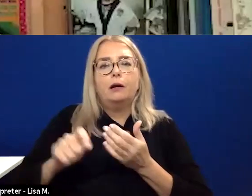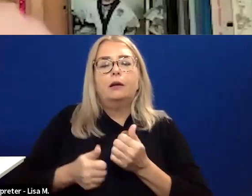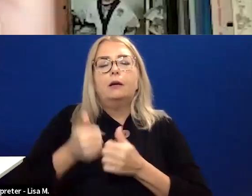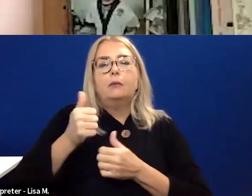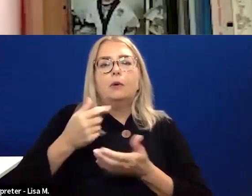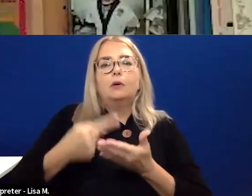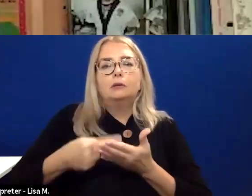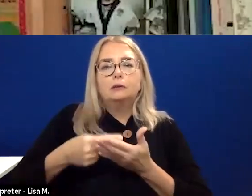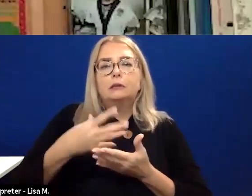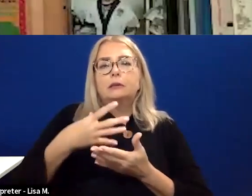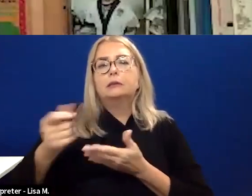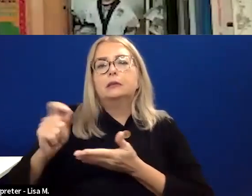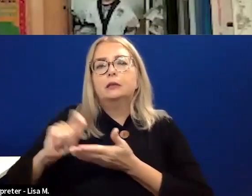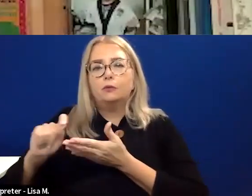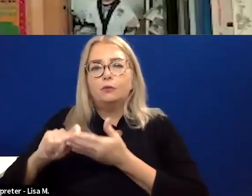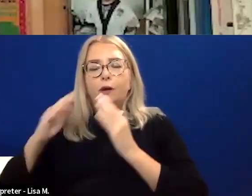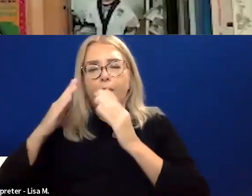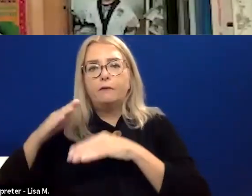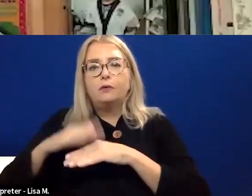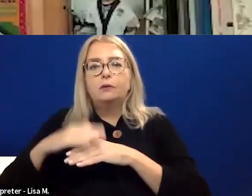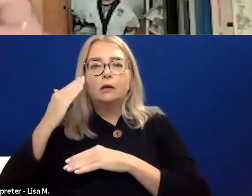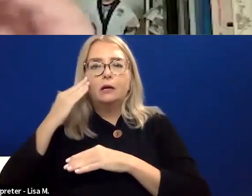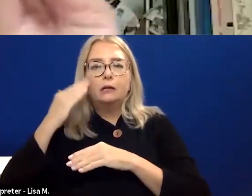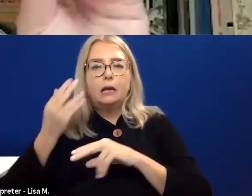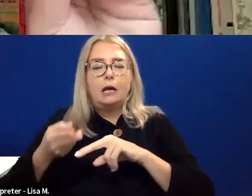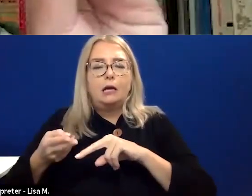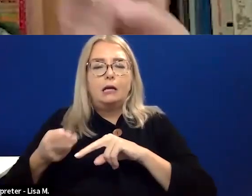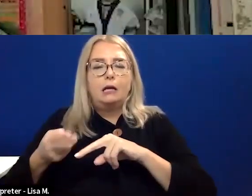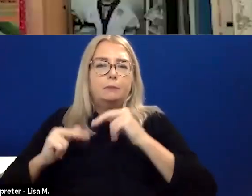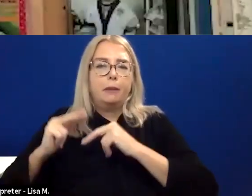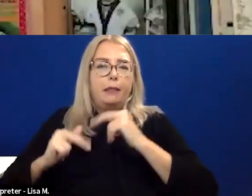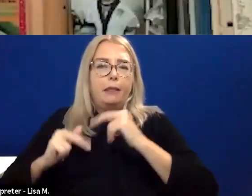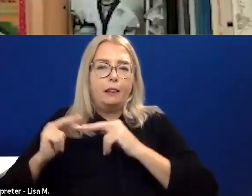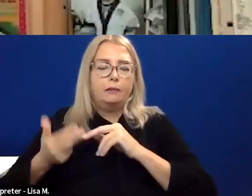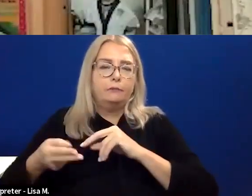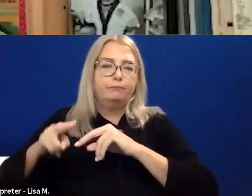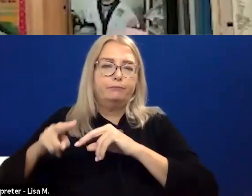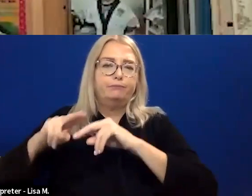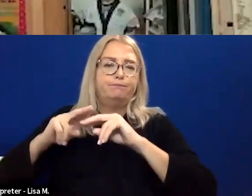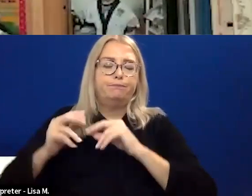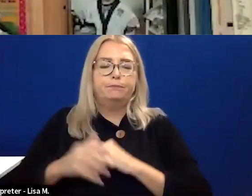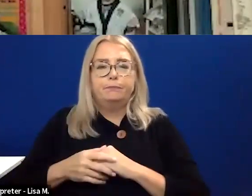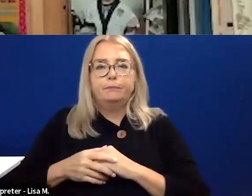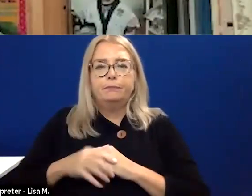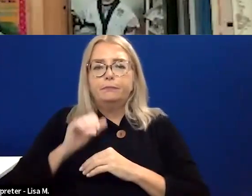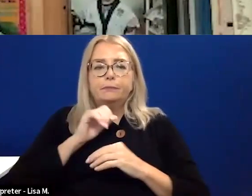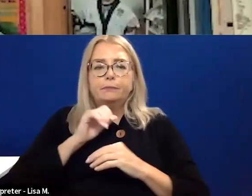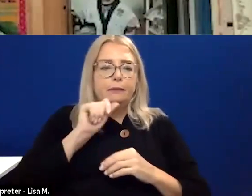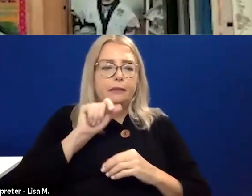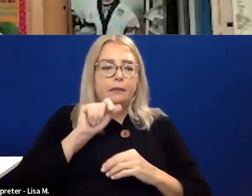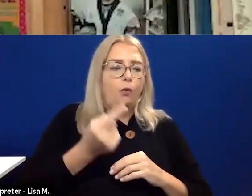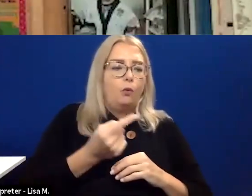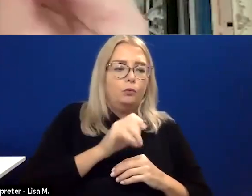focused on the knowledge build not necessarily on particularly ELA standards per se although